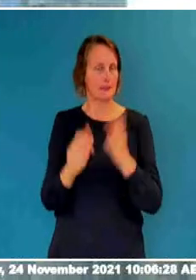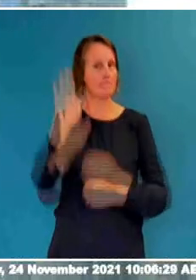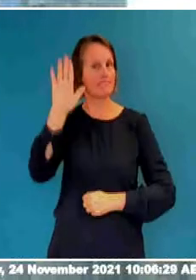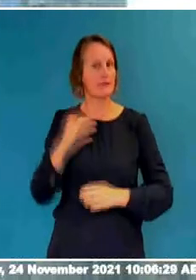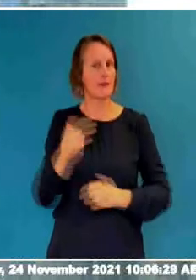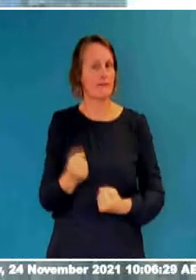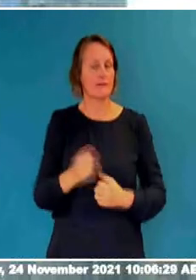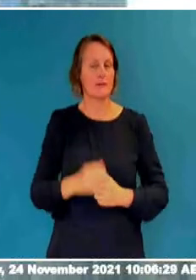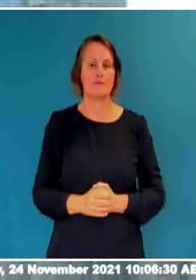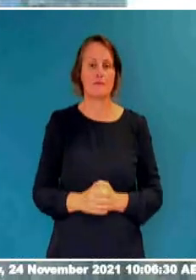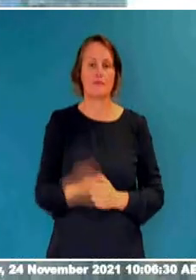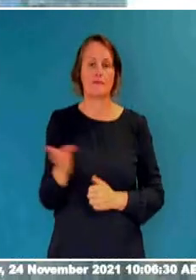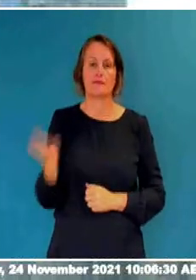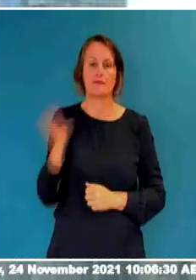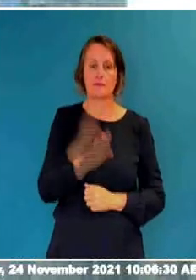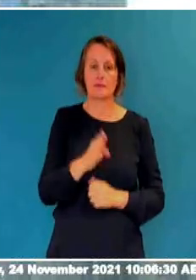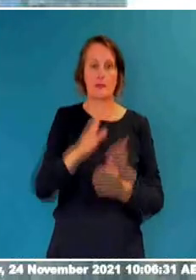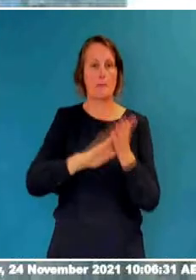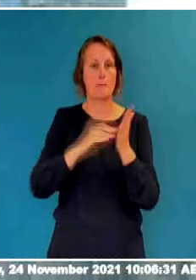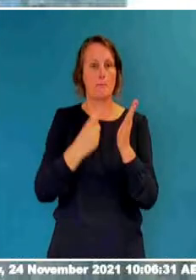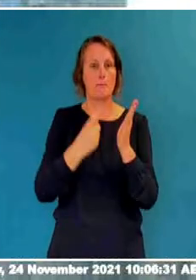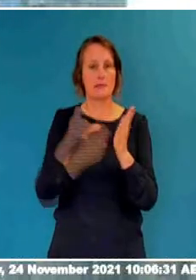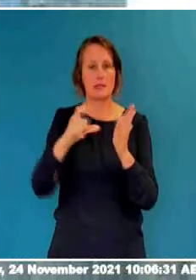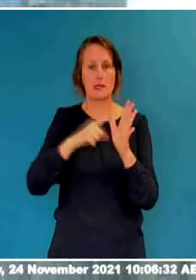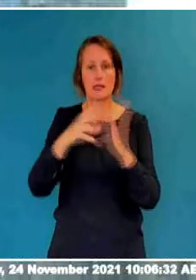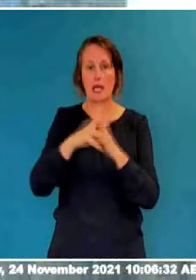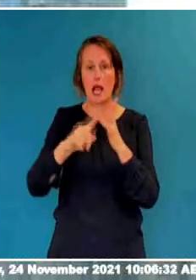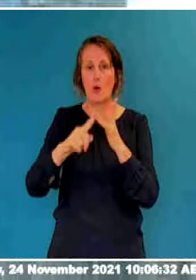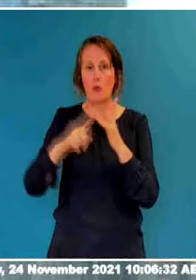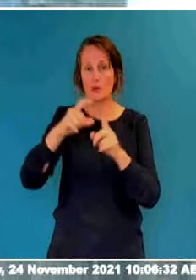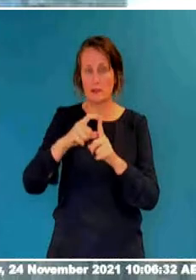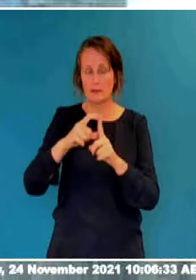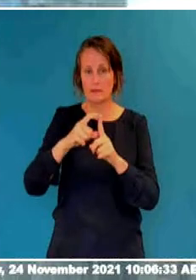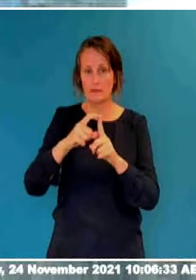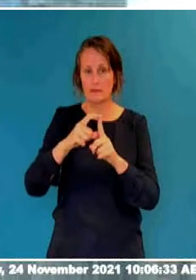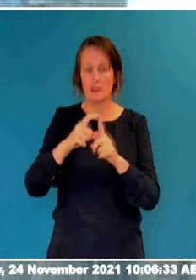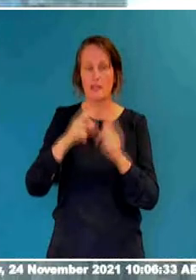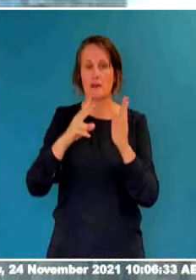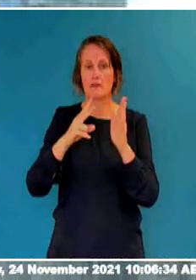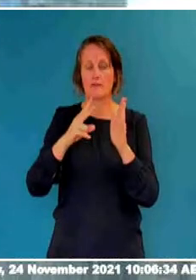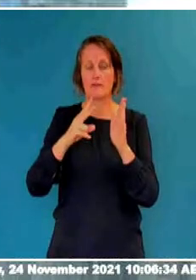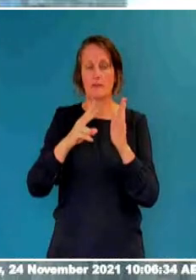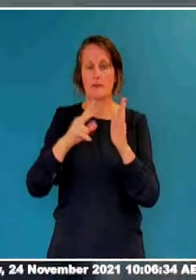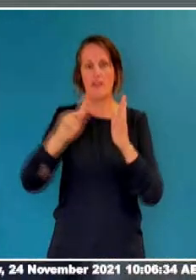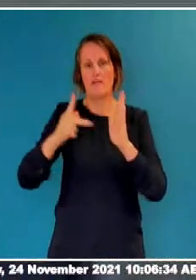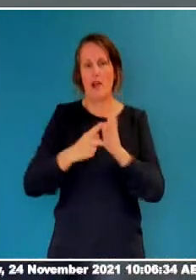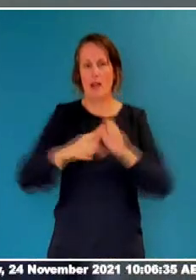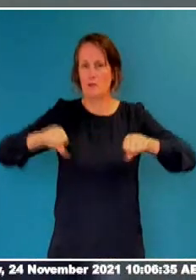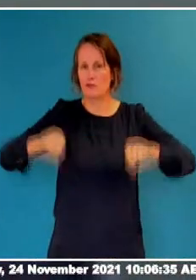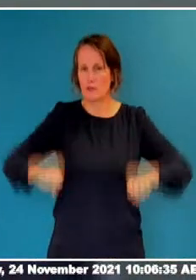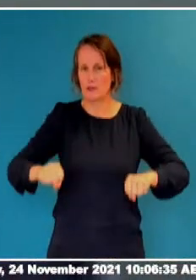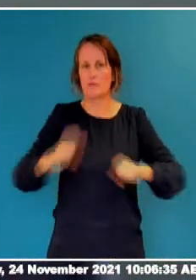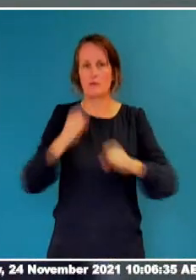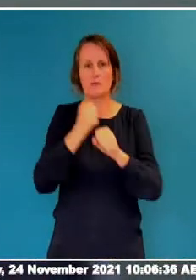Turning to you, Mr Cawood, you are Vice President and General Counsel of McDonald's